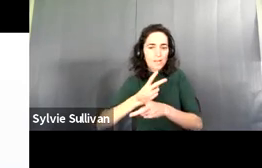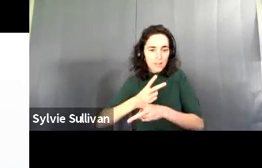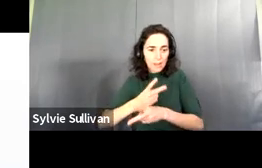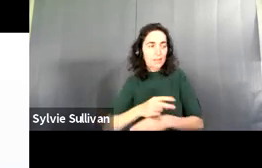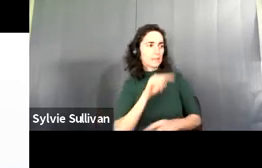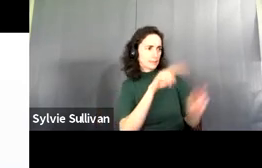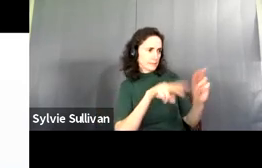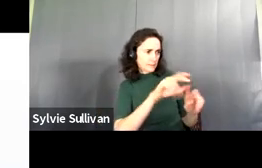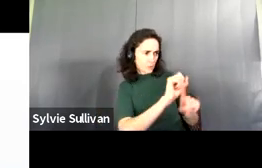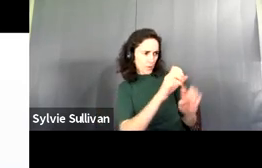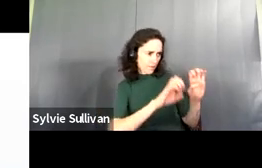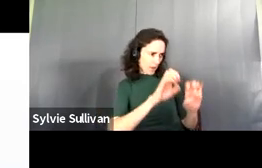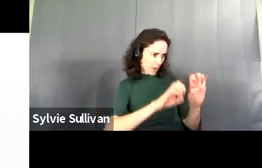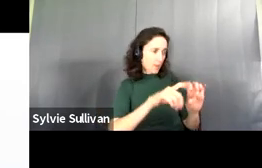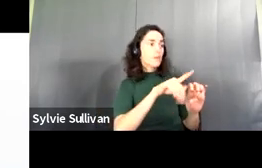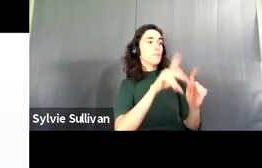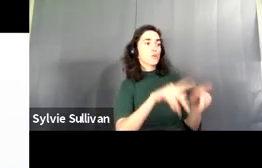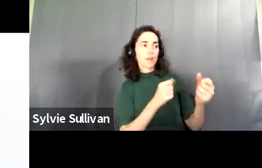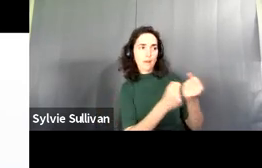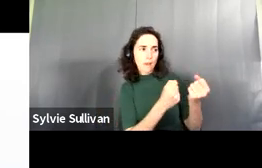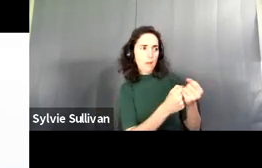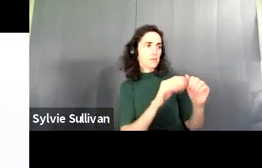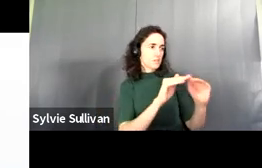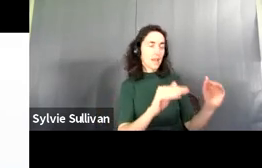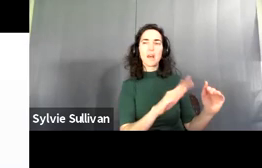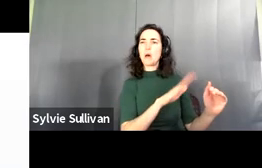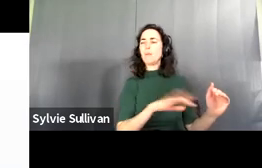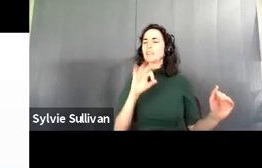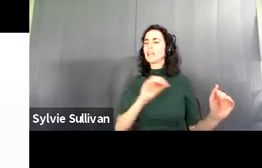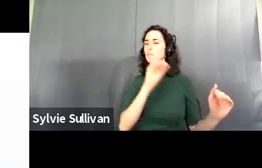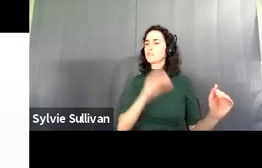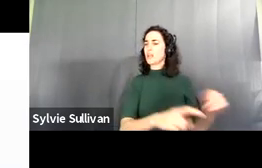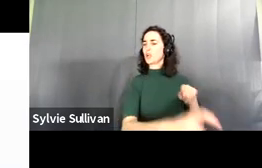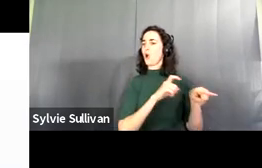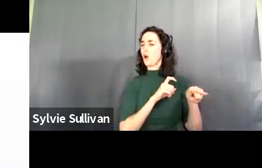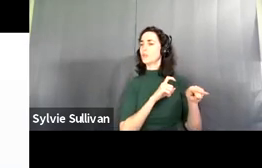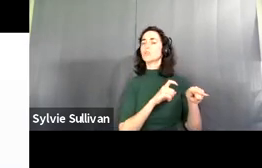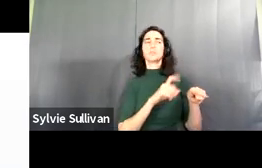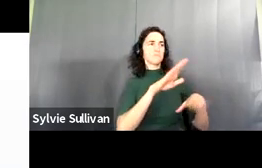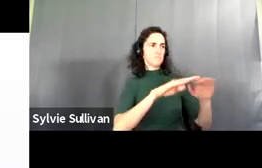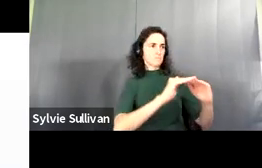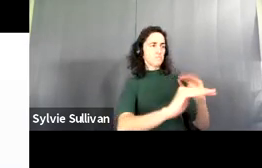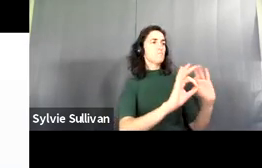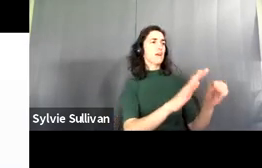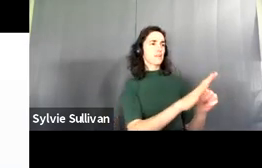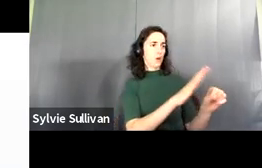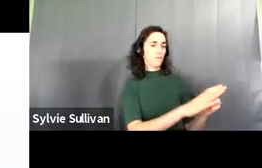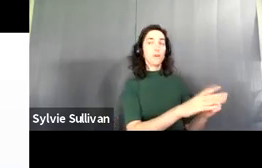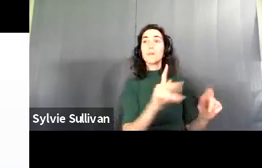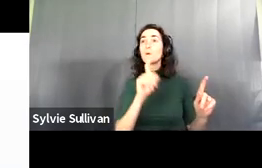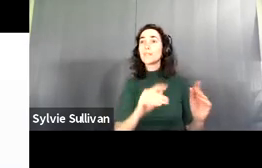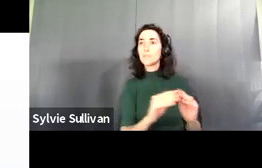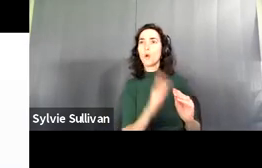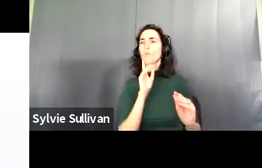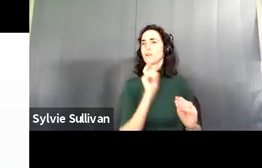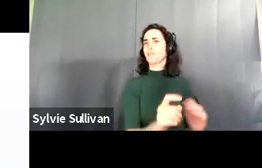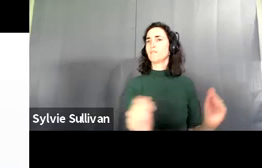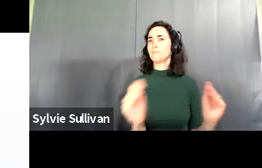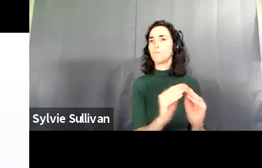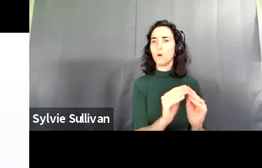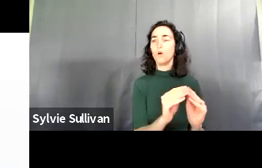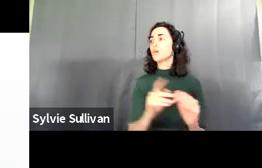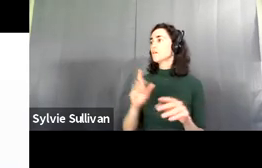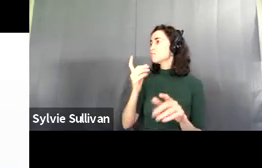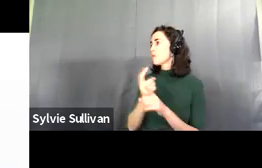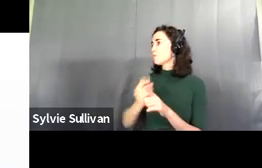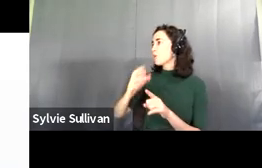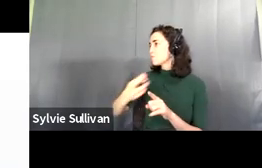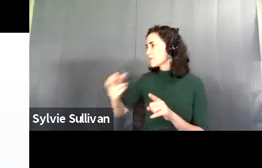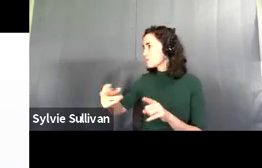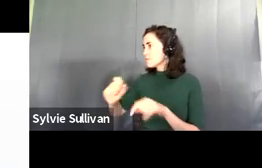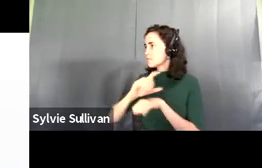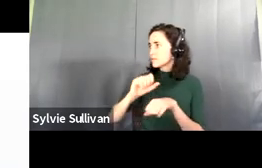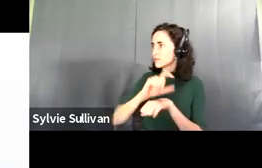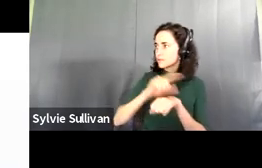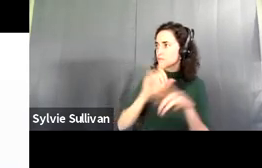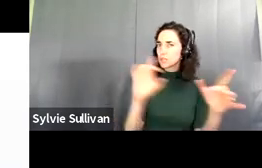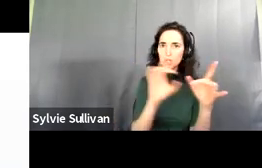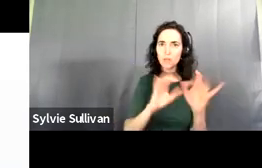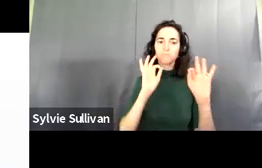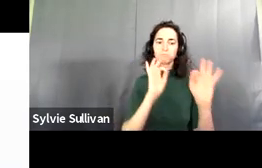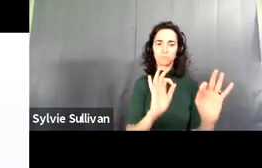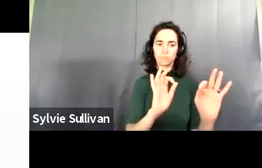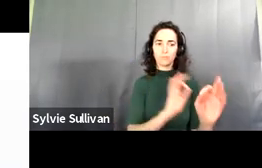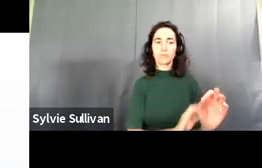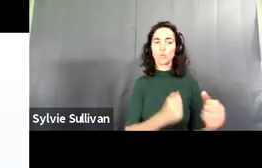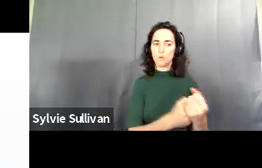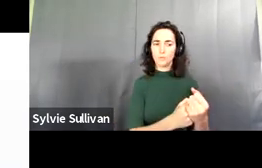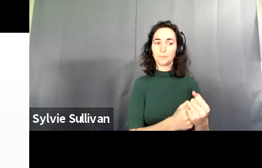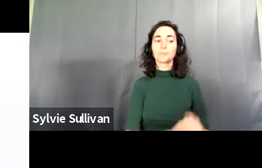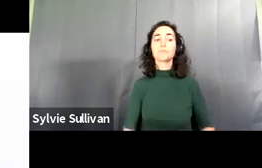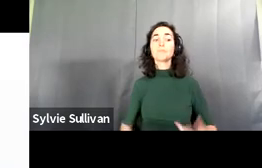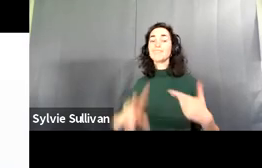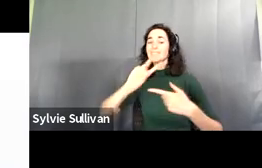and can support and stabilize at the 90% of the cases they get those that need more get more with these hubs dispatching appropriate resources, and then supporting those resources and finding the best solution component to 24 seven mobile crisis teams